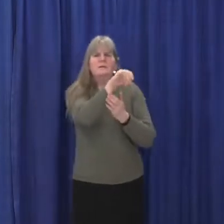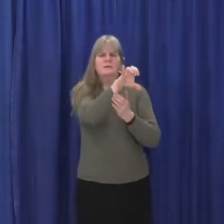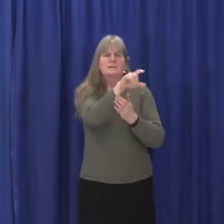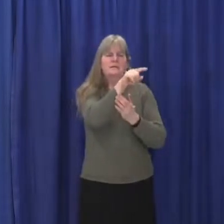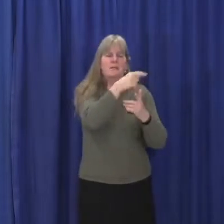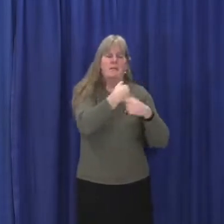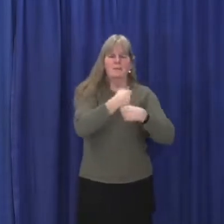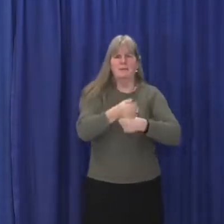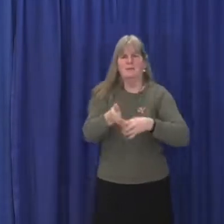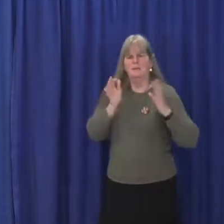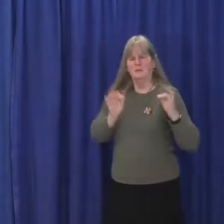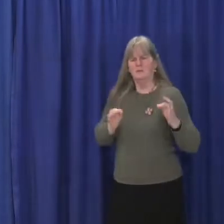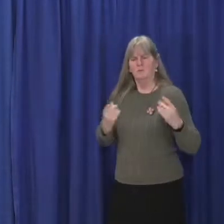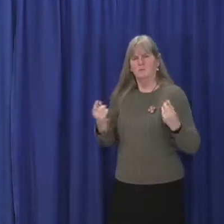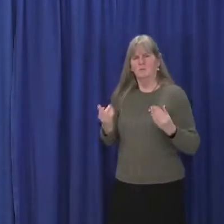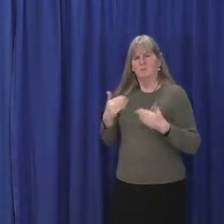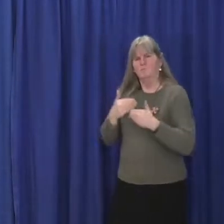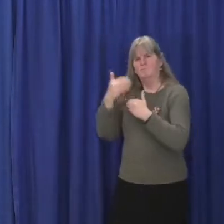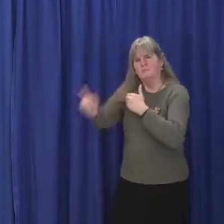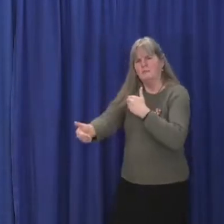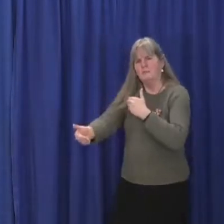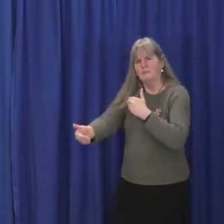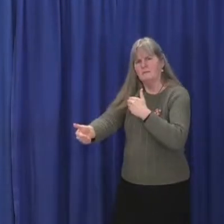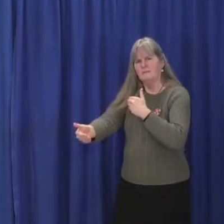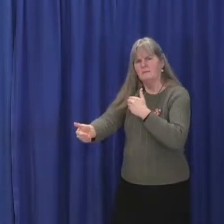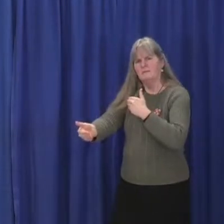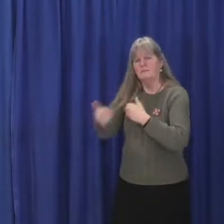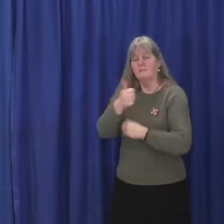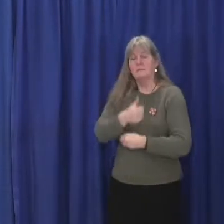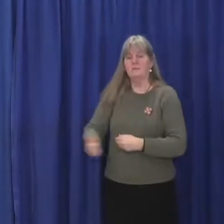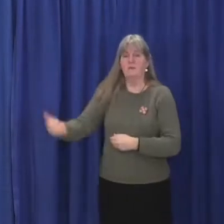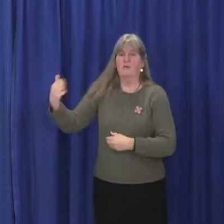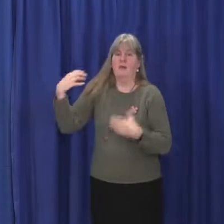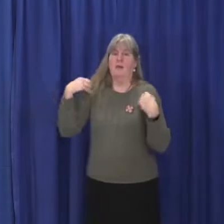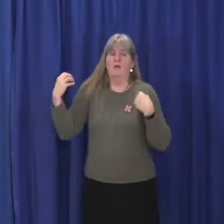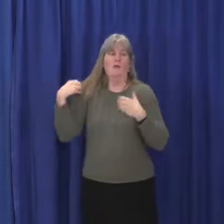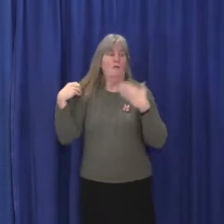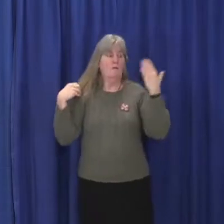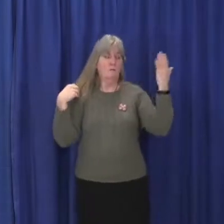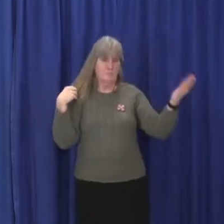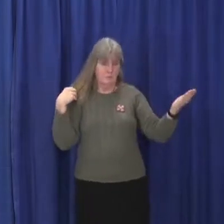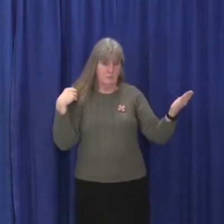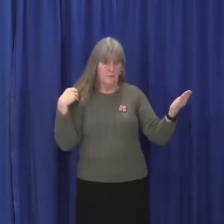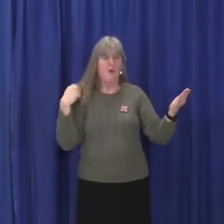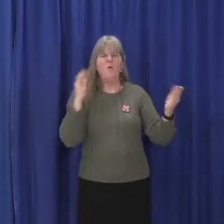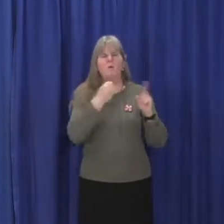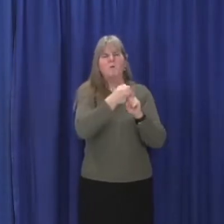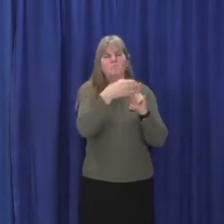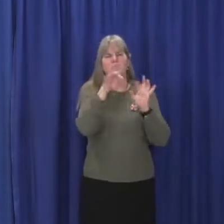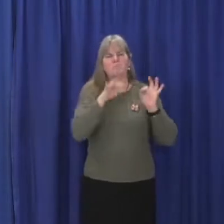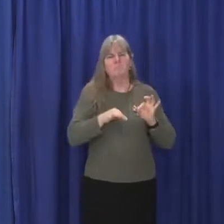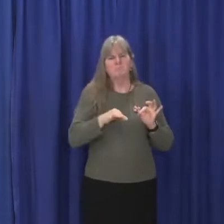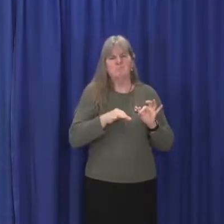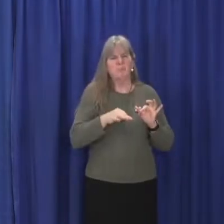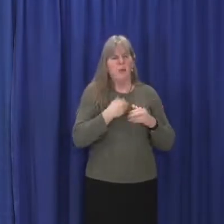in these settings. The acting Chief Medical Officer of Health can share more information on how this process works